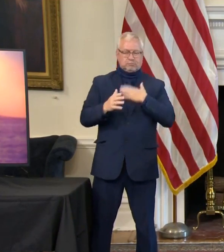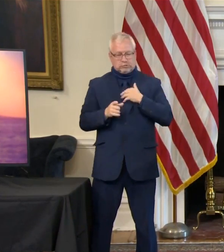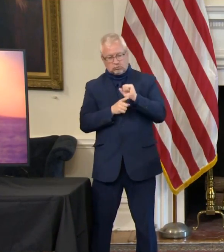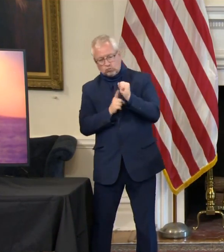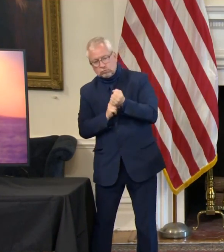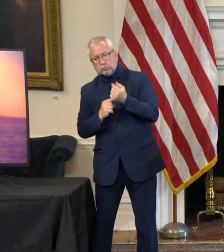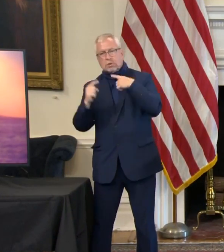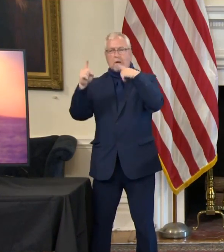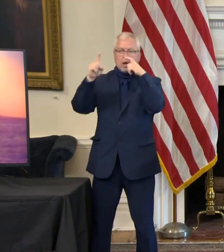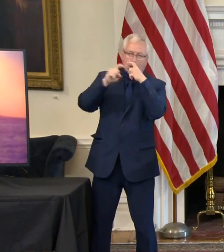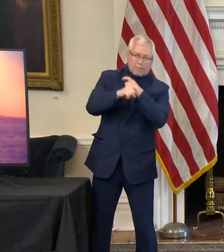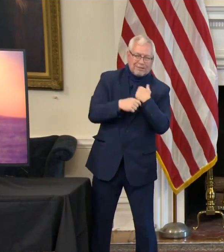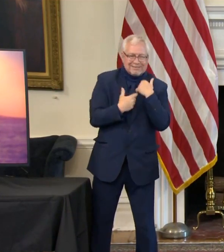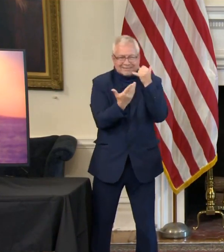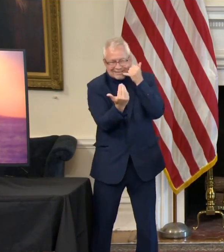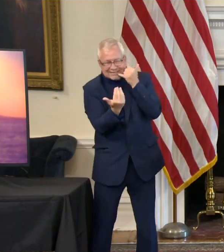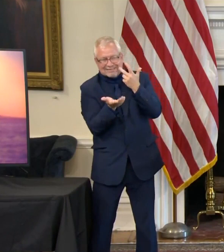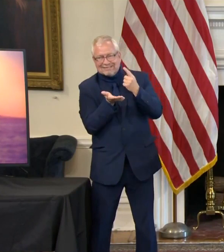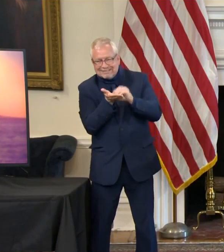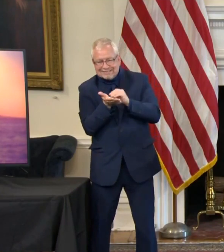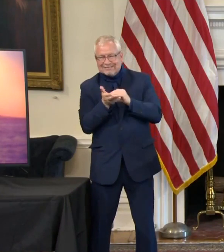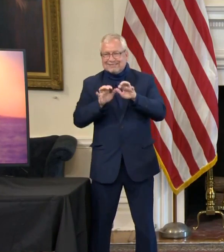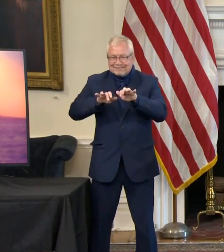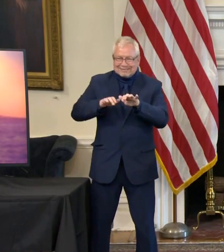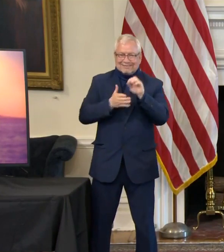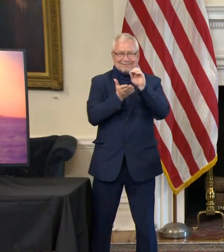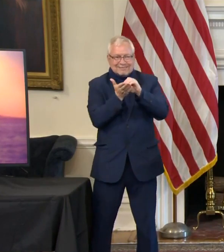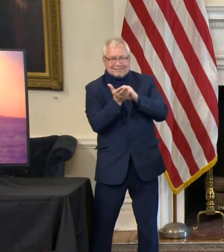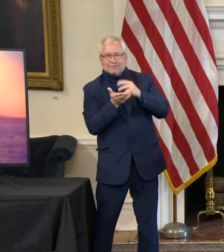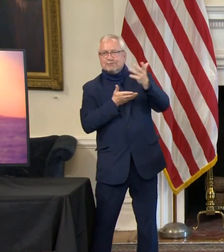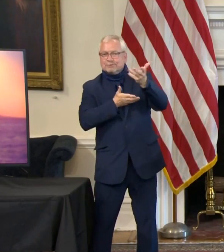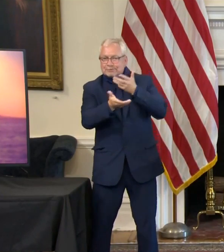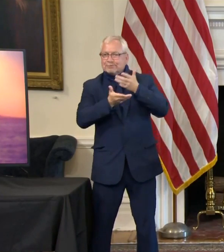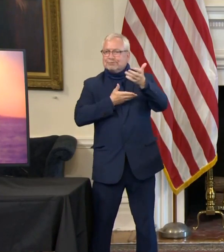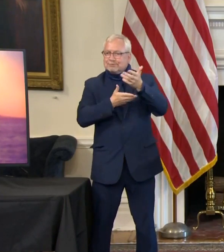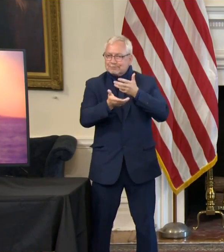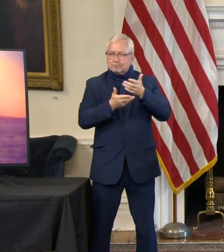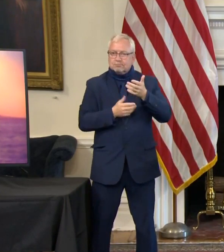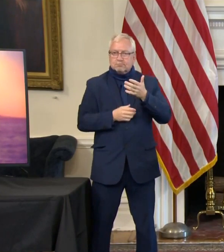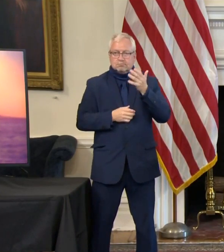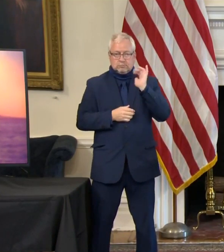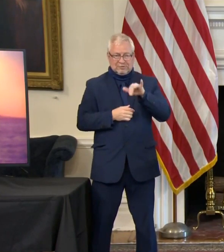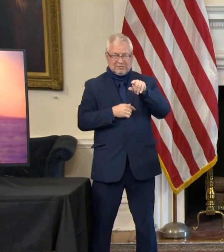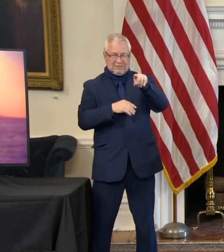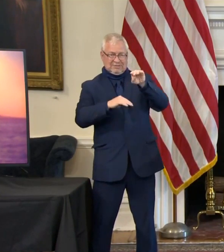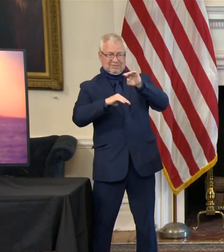OF THE 400,000 WHO GOT PAID.